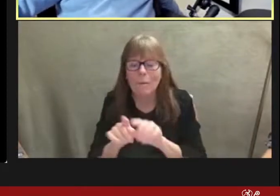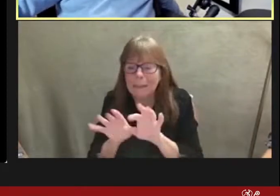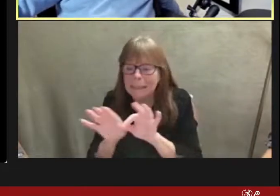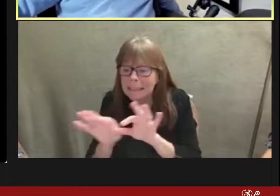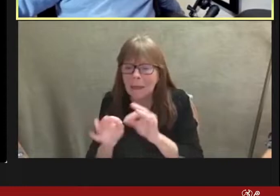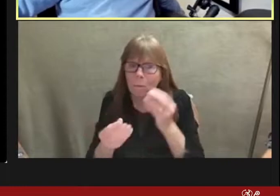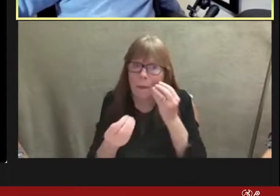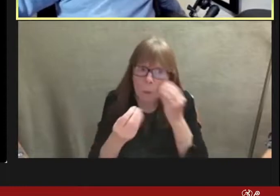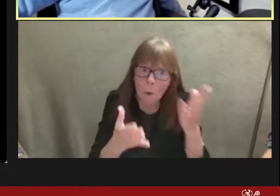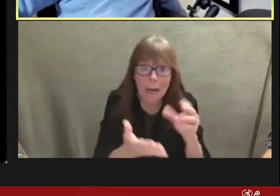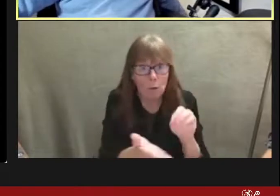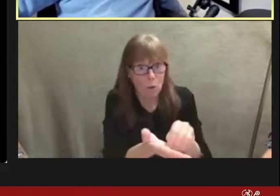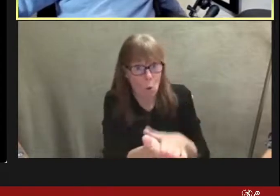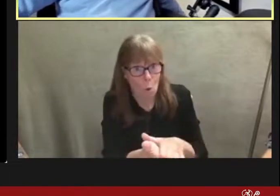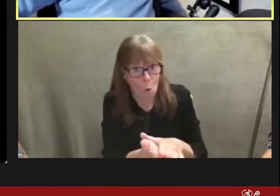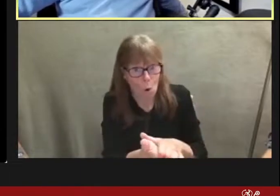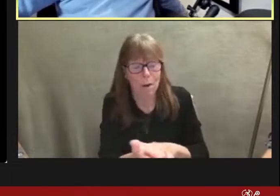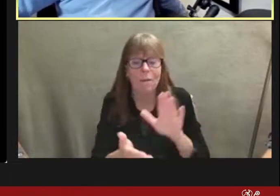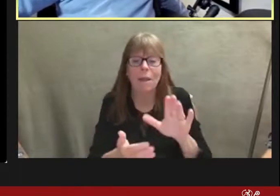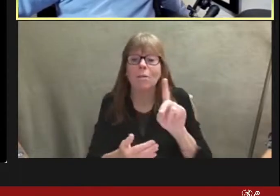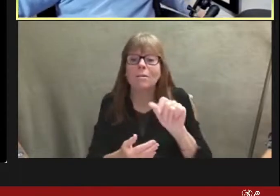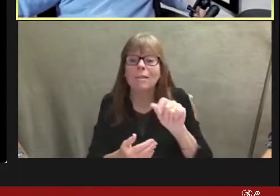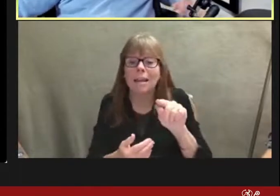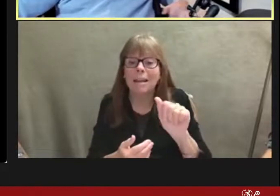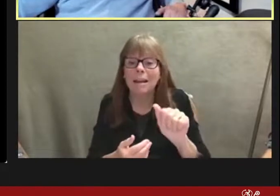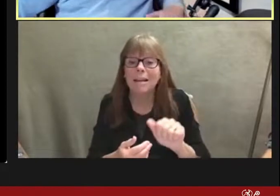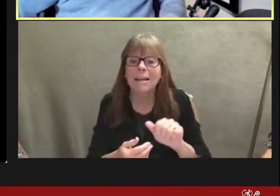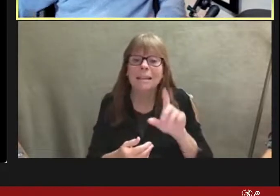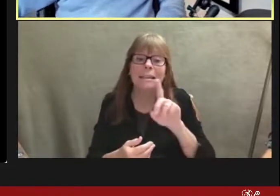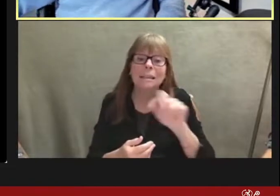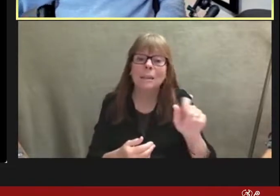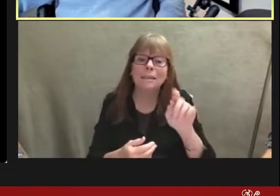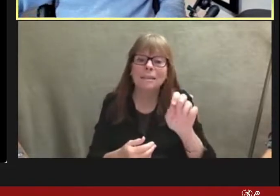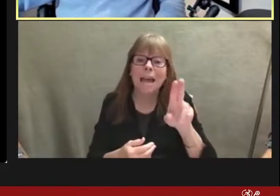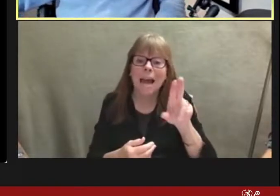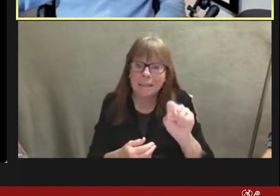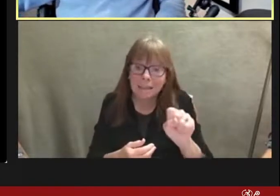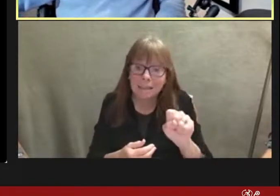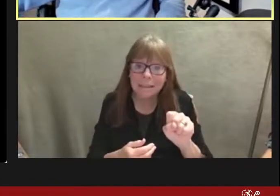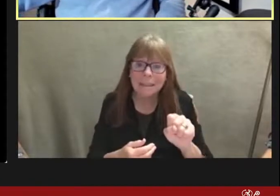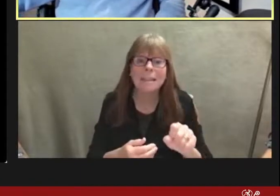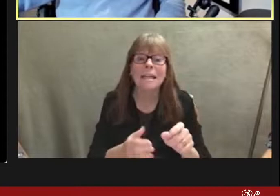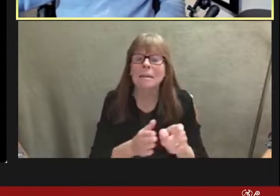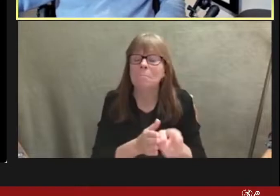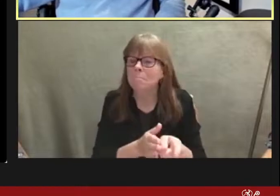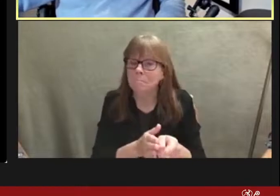record patients’ data, disability status, and need of accommodations within electronic health